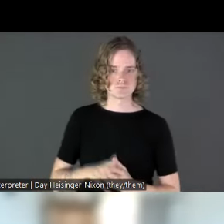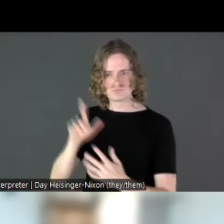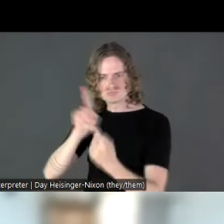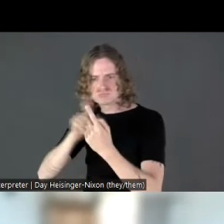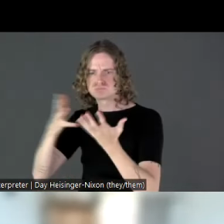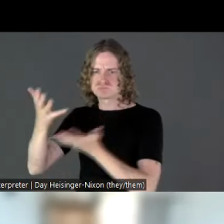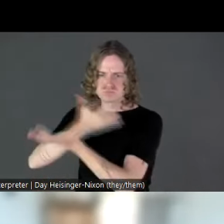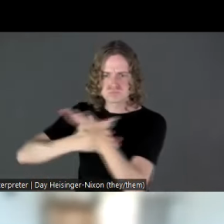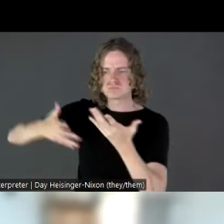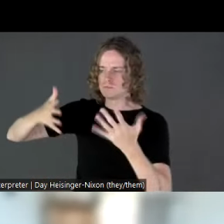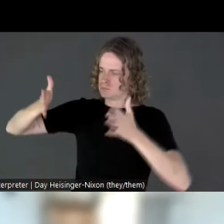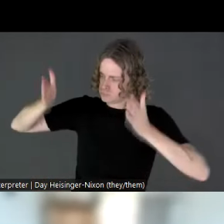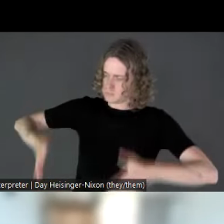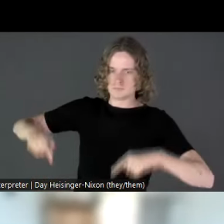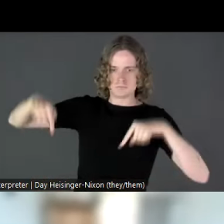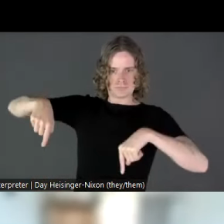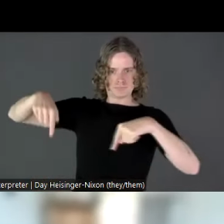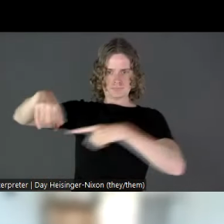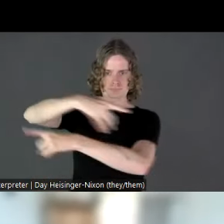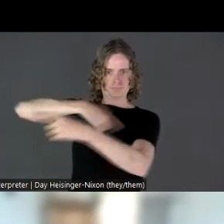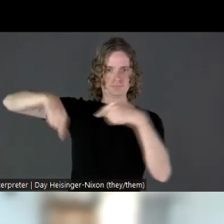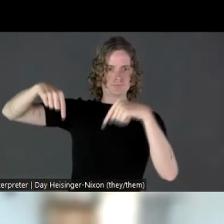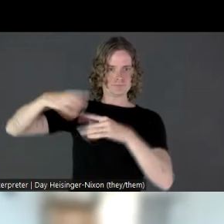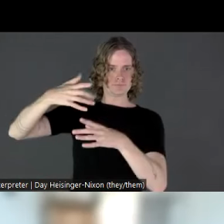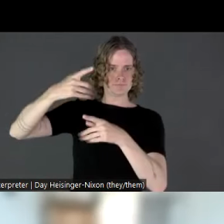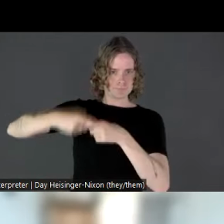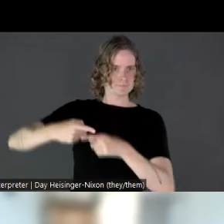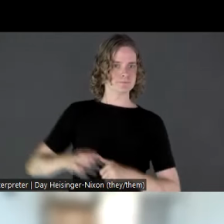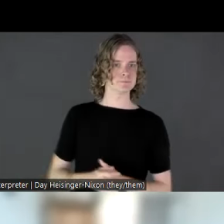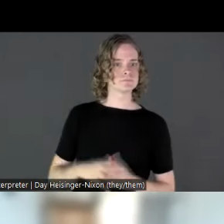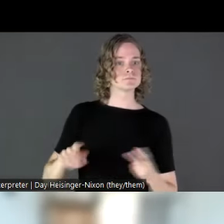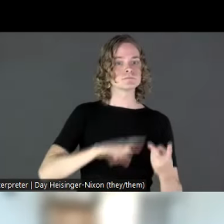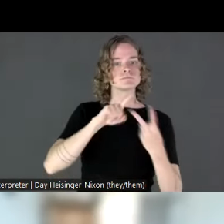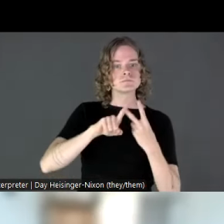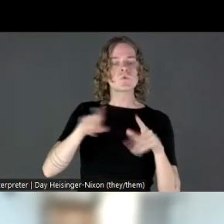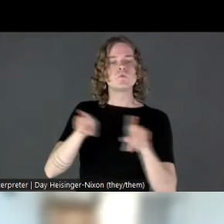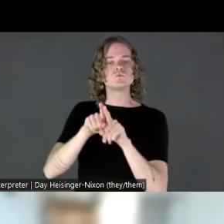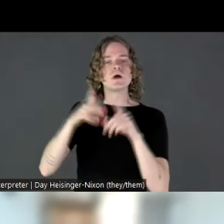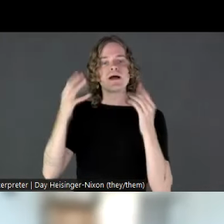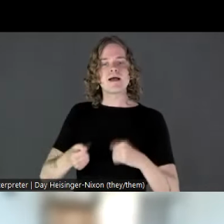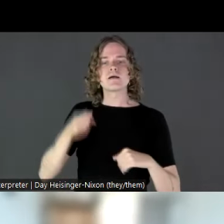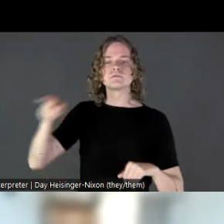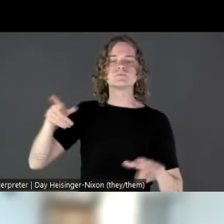Self paced, independent training module for 50 minutes on disability inclusive coordination.